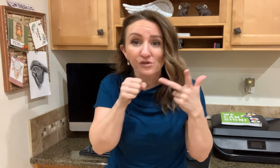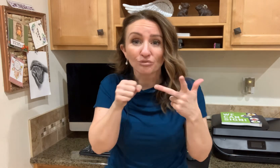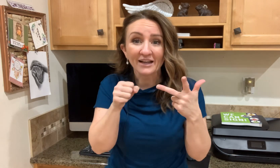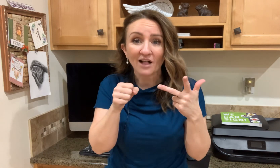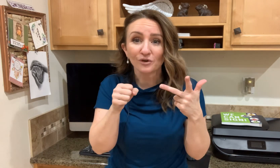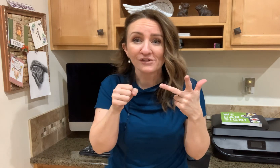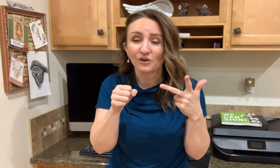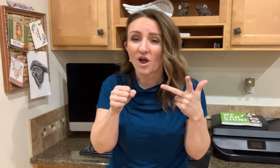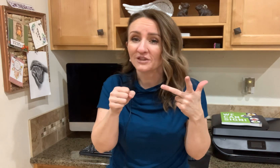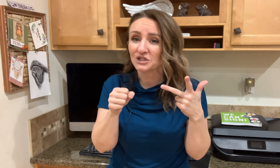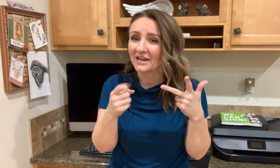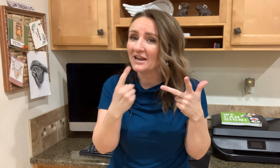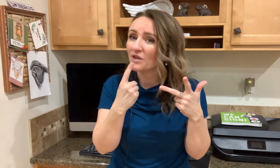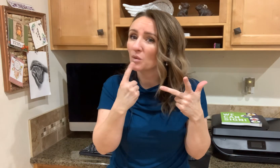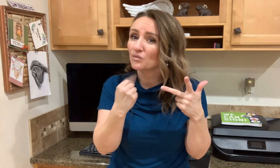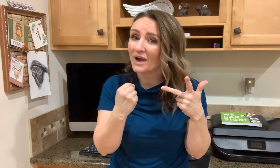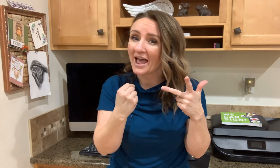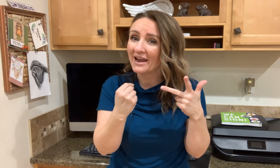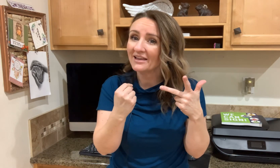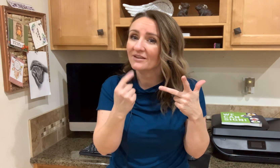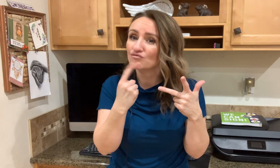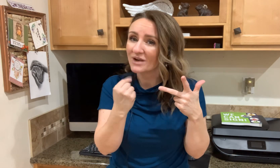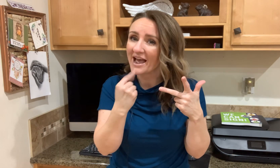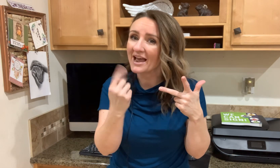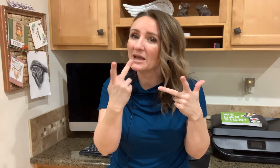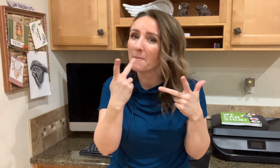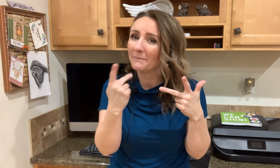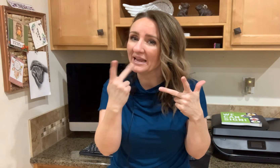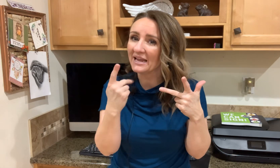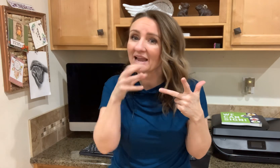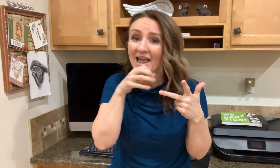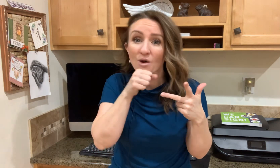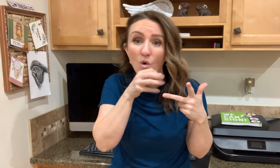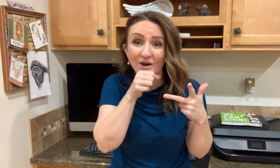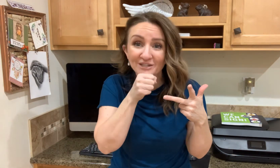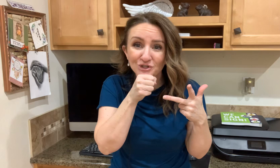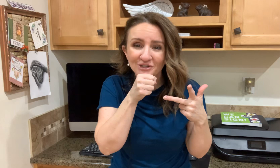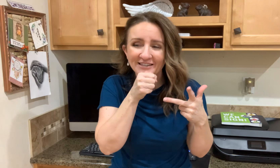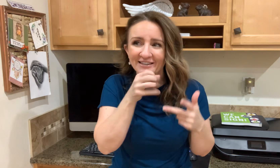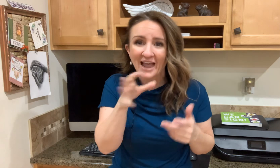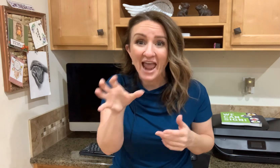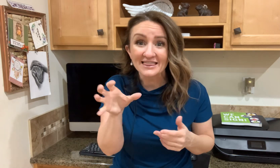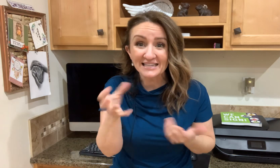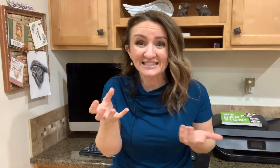three colors that are on the chin, they were red, pink and orange. This is